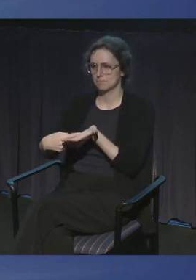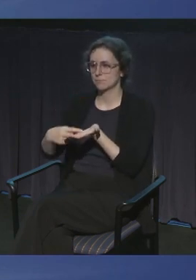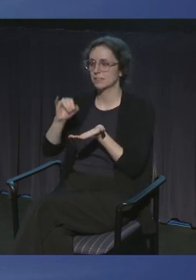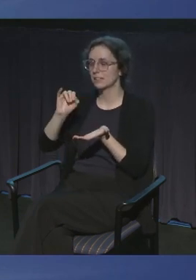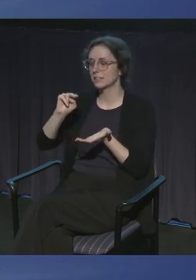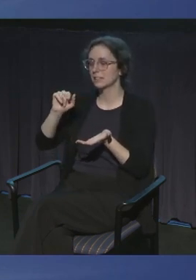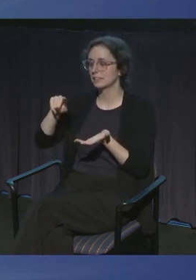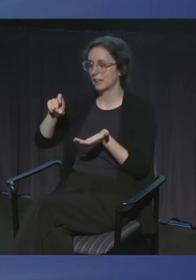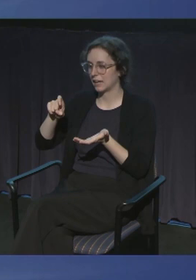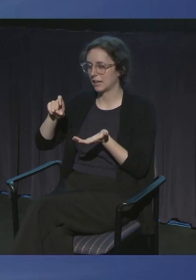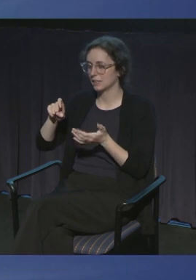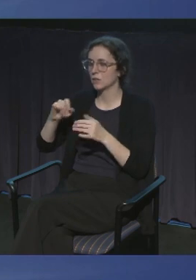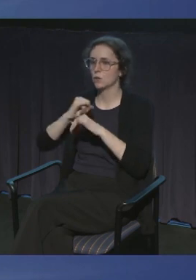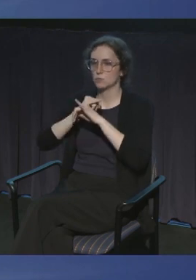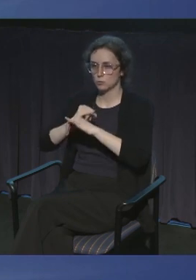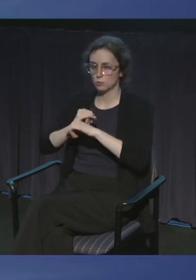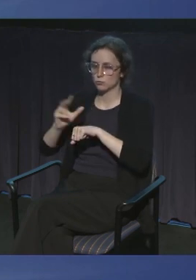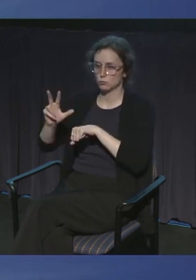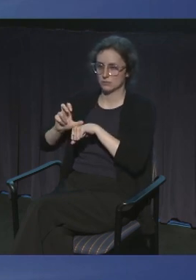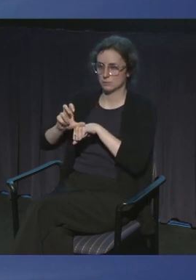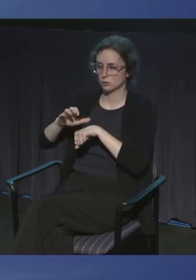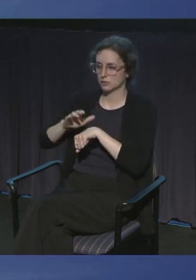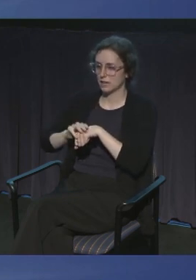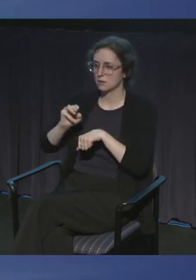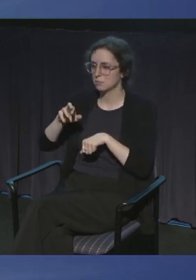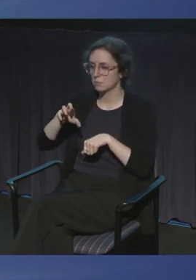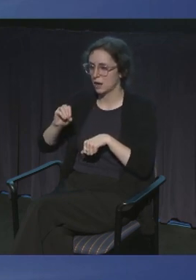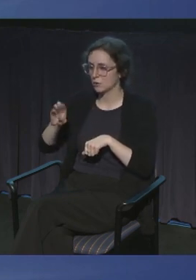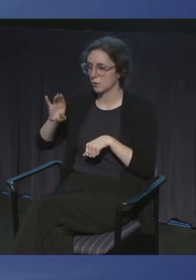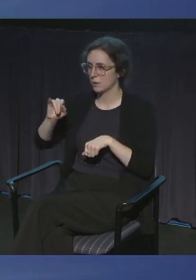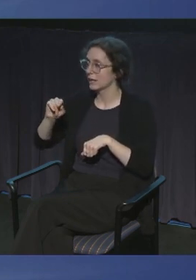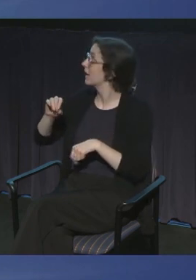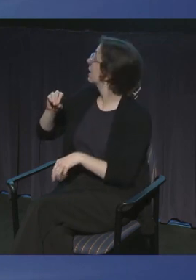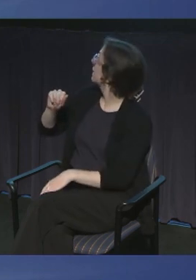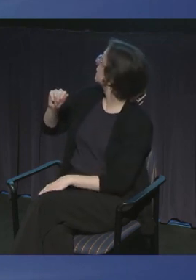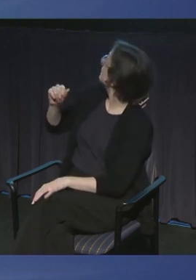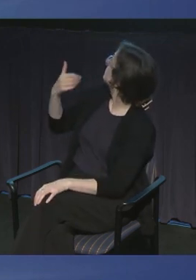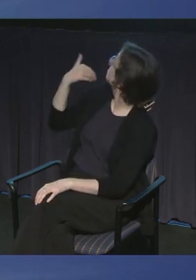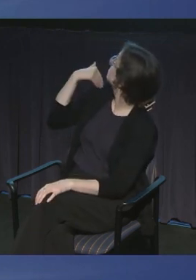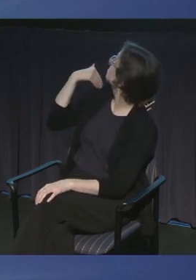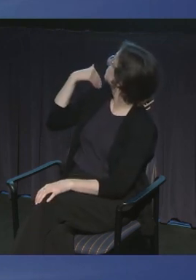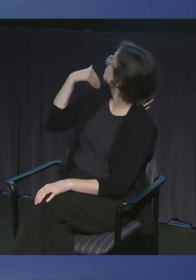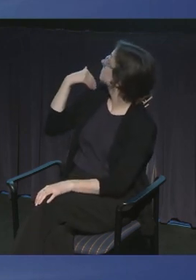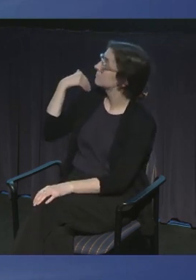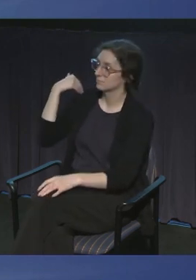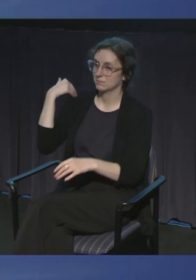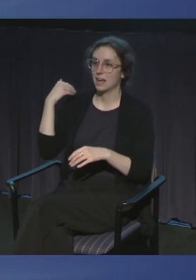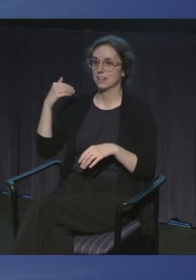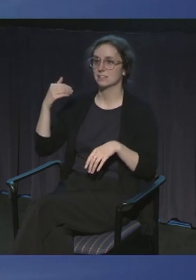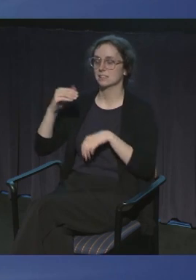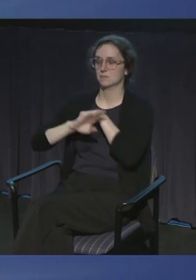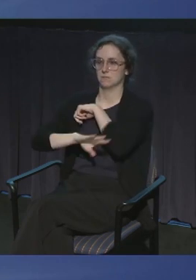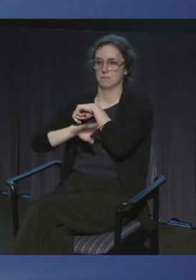INTO INNATE IMMUNE RECEPTORS ON MICROBIOTA. I PRESENTED THIS LAST NOVEMBER HERE AT THE NIH.